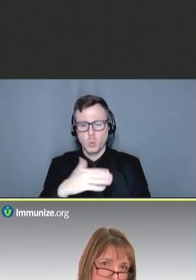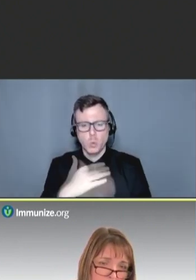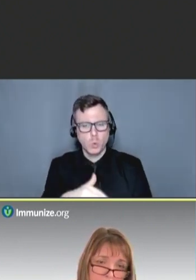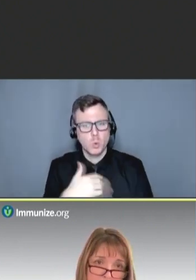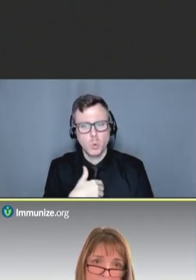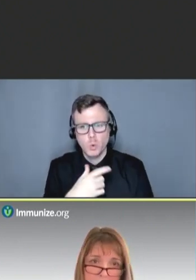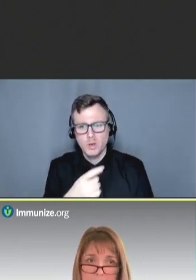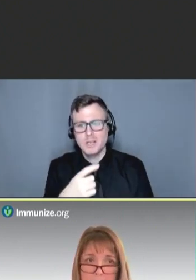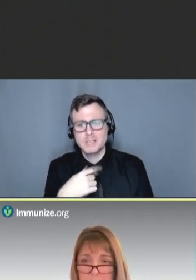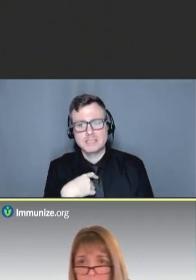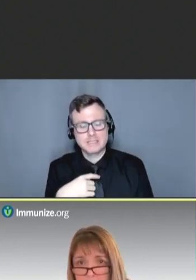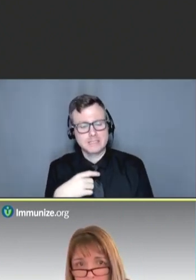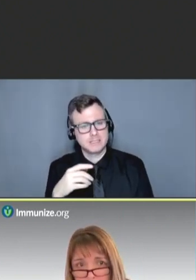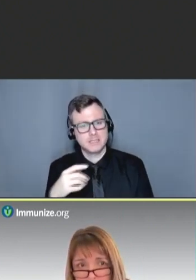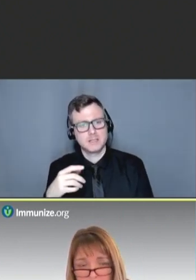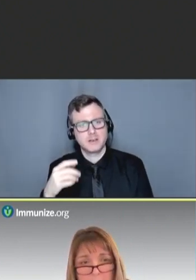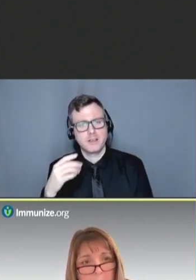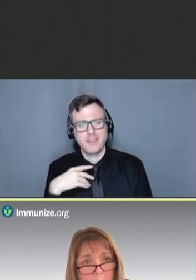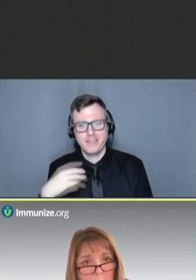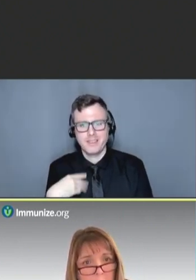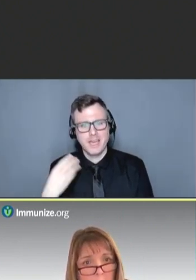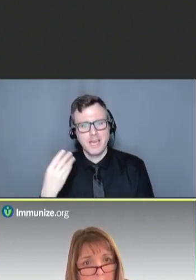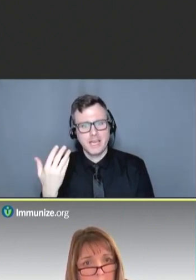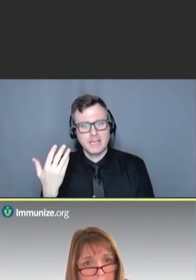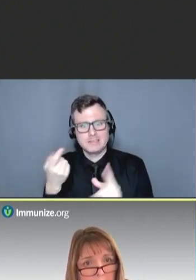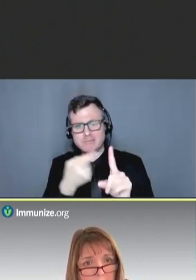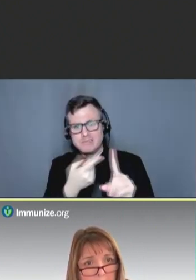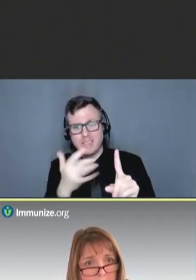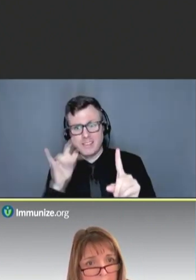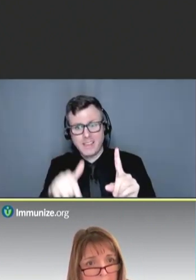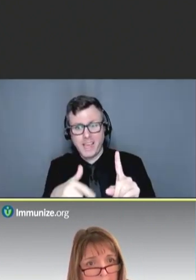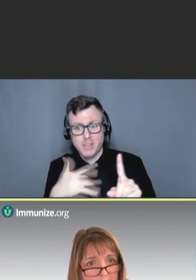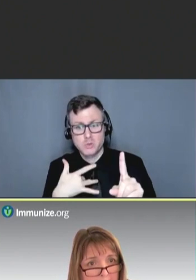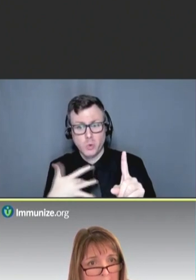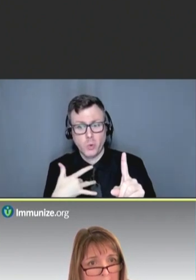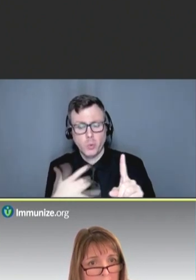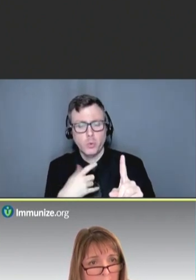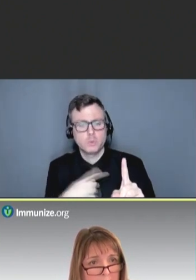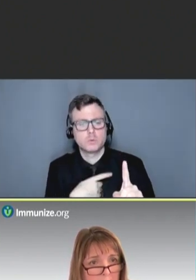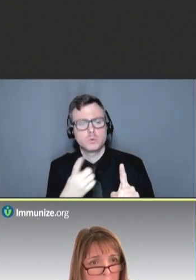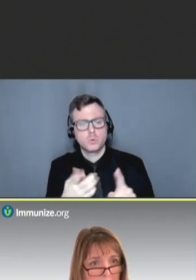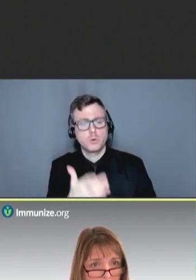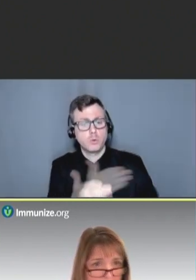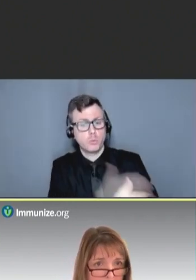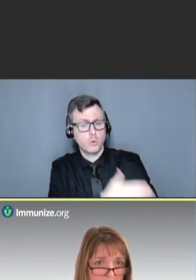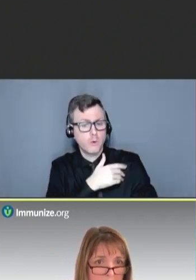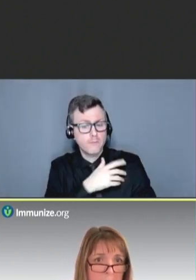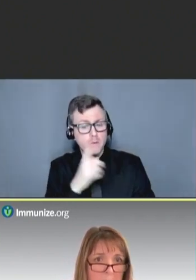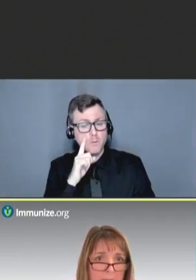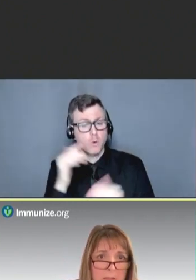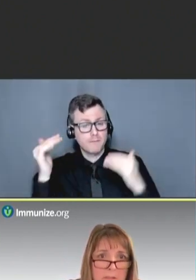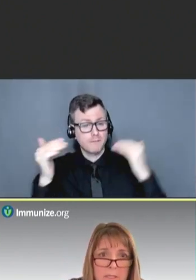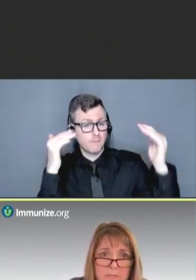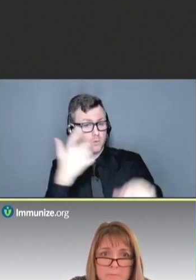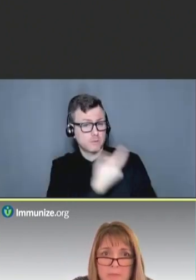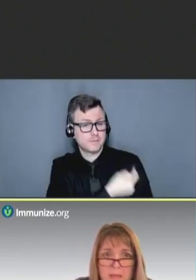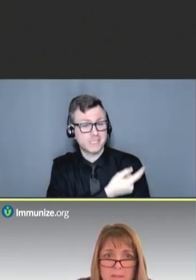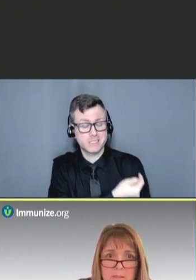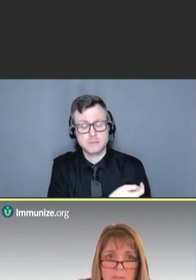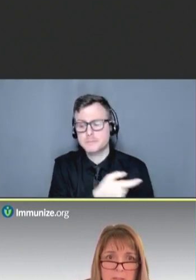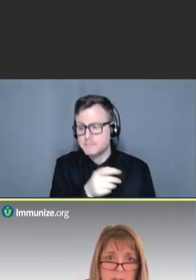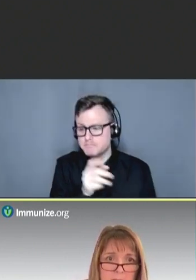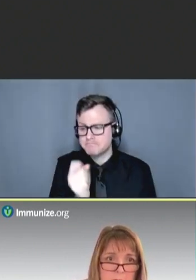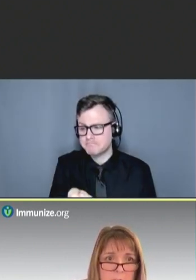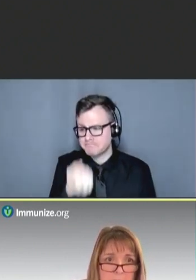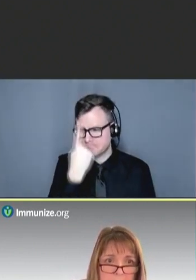raise as concern with trying to improve vaccination rates for adults, and that those challenges